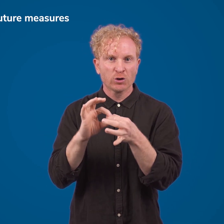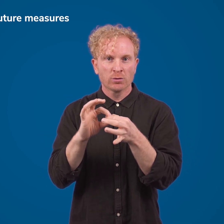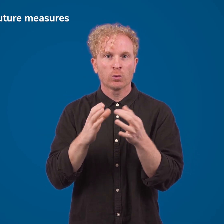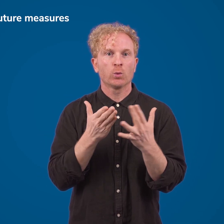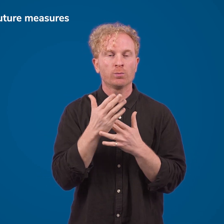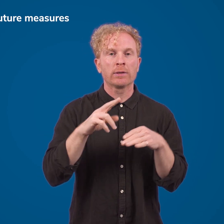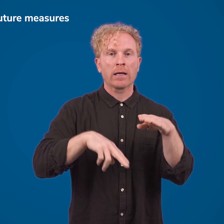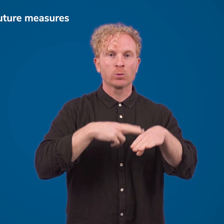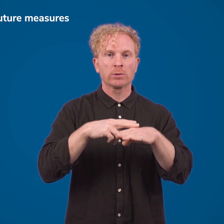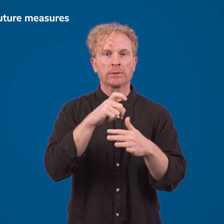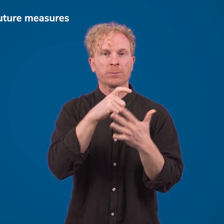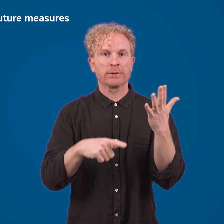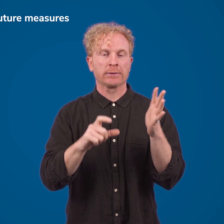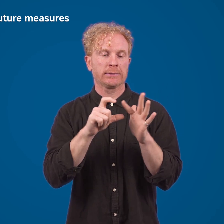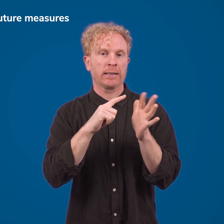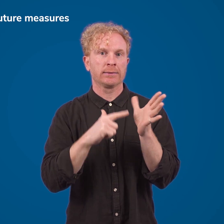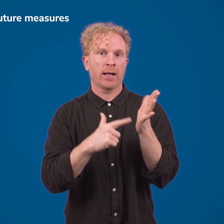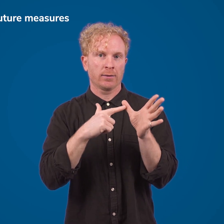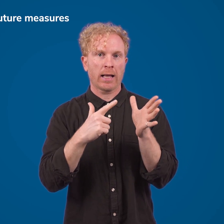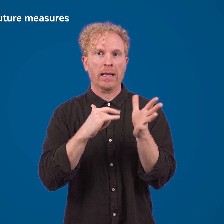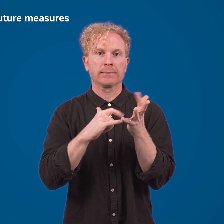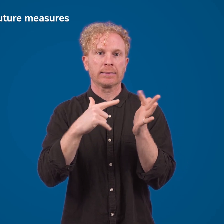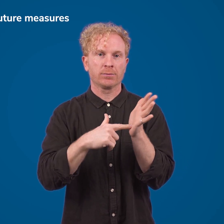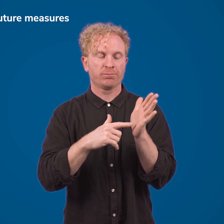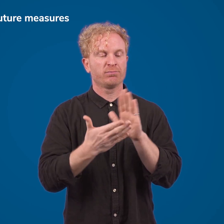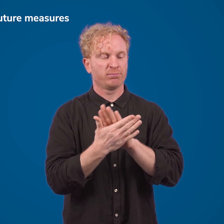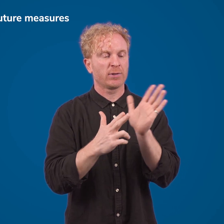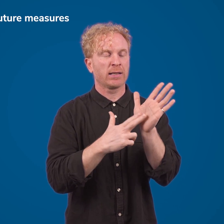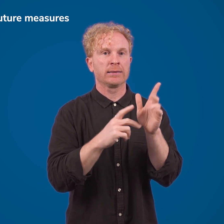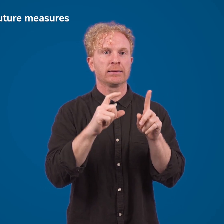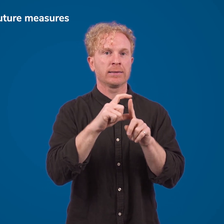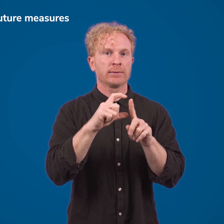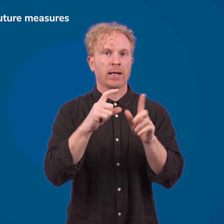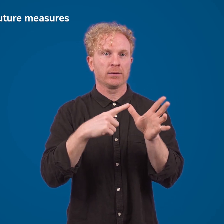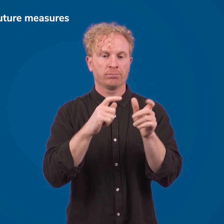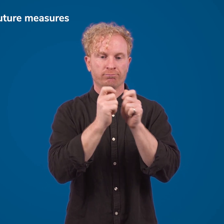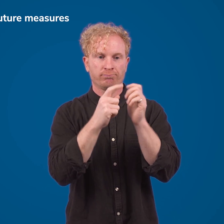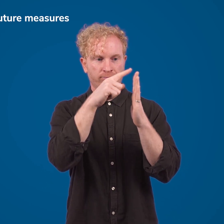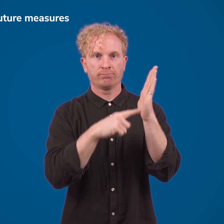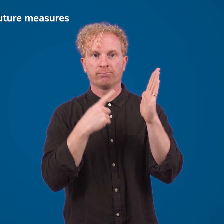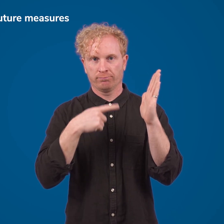the implementation of the National Disability Data Asset (NDDA).